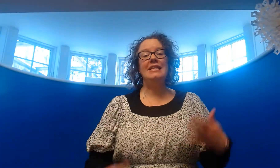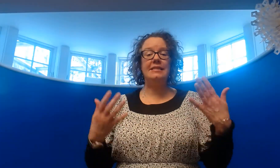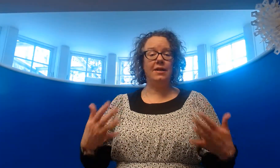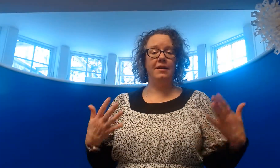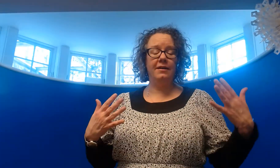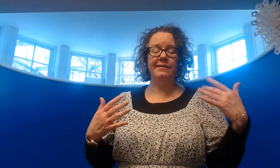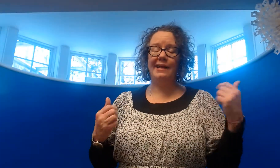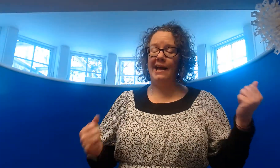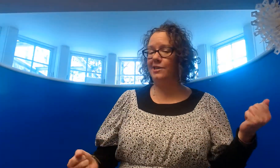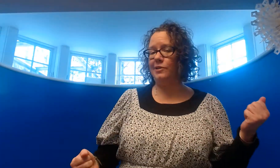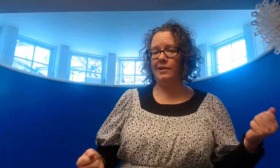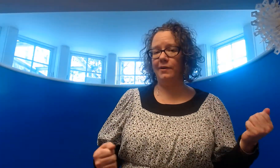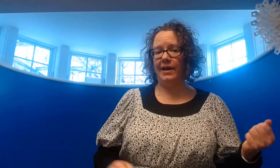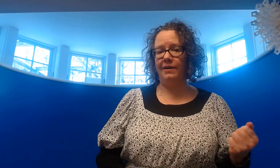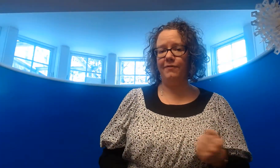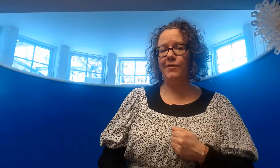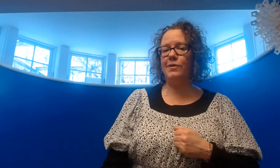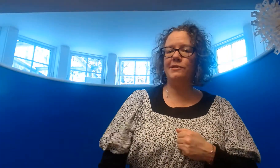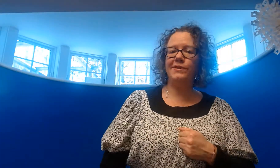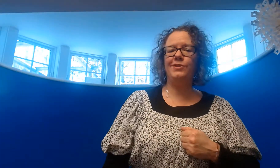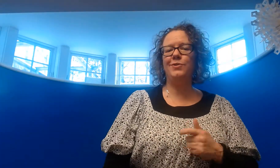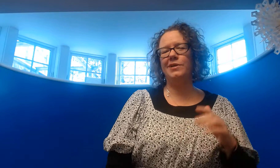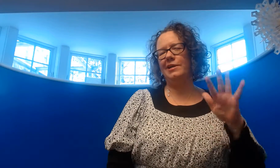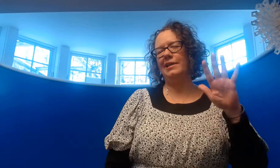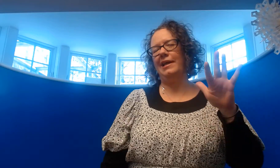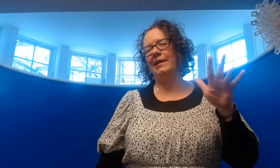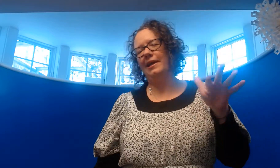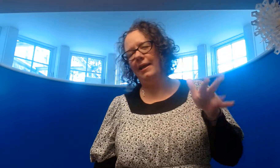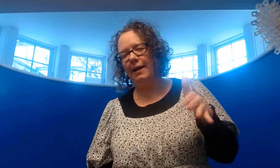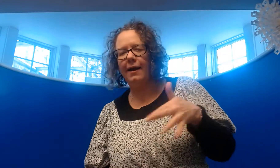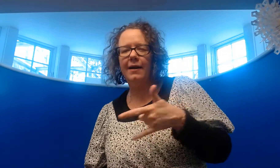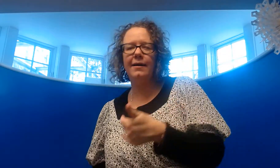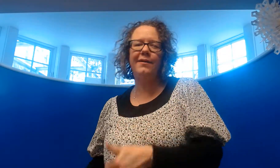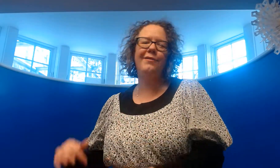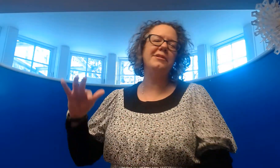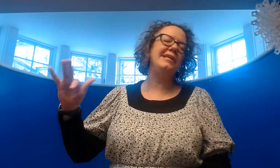this song is actually great for those of us who are in like kindergarten through like